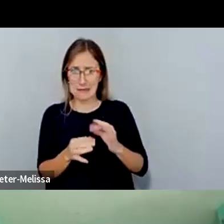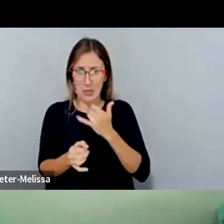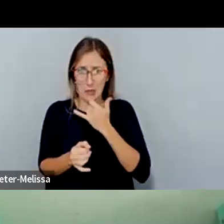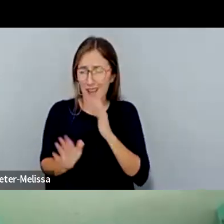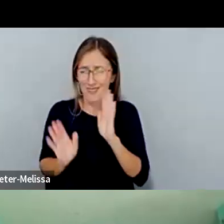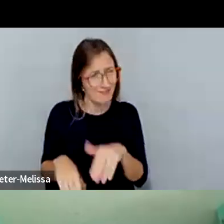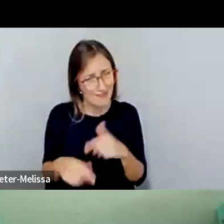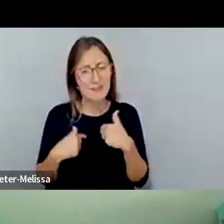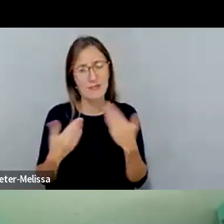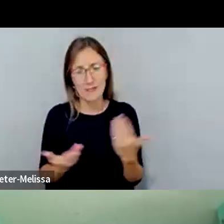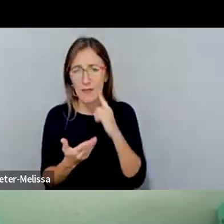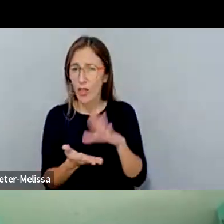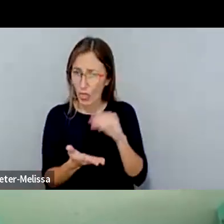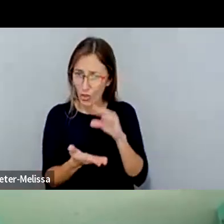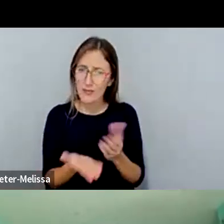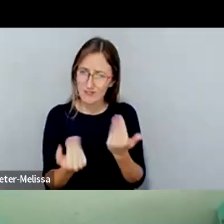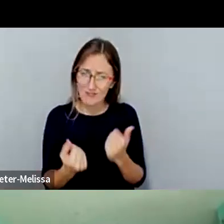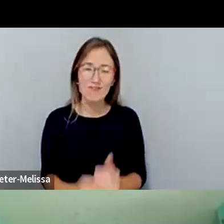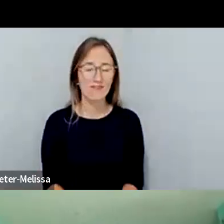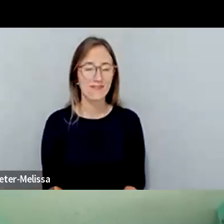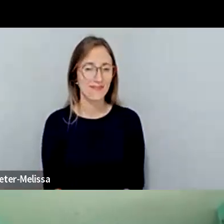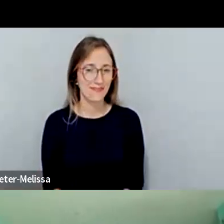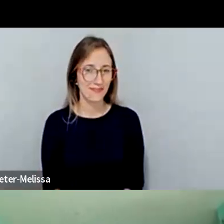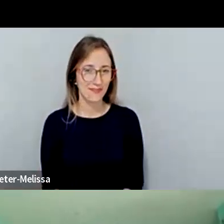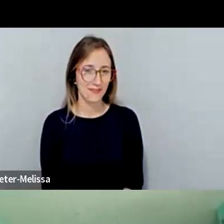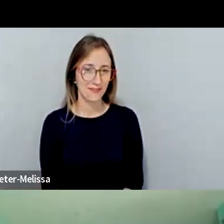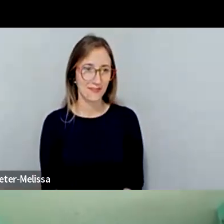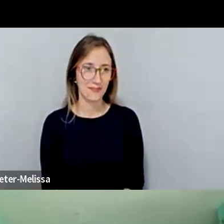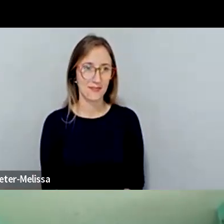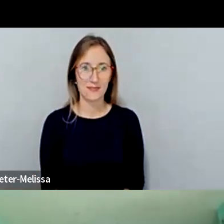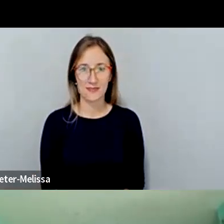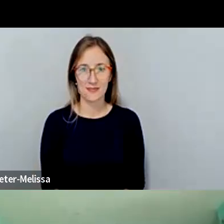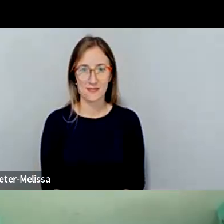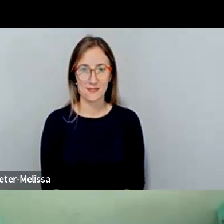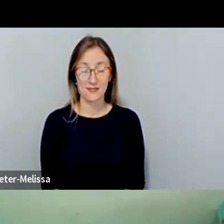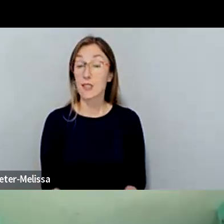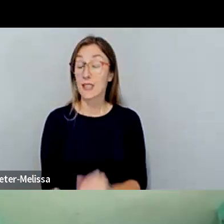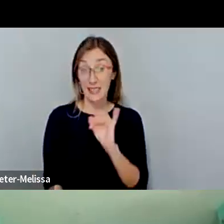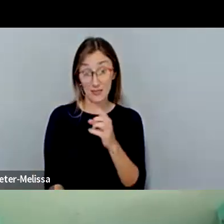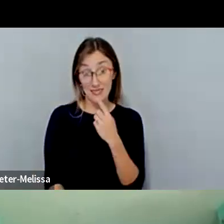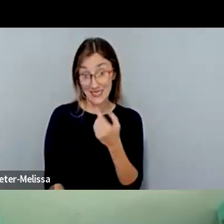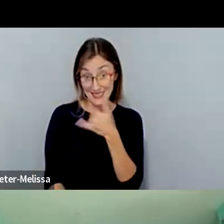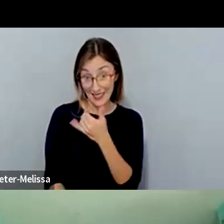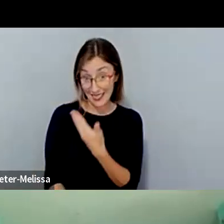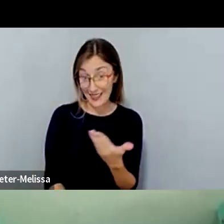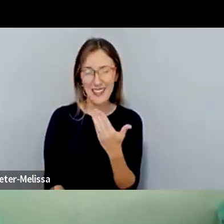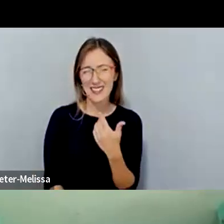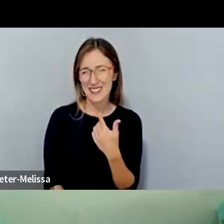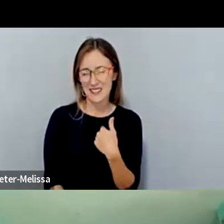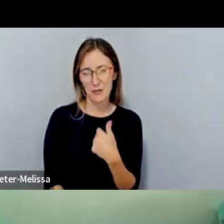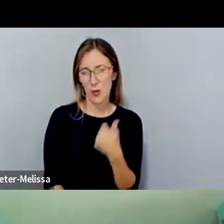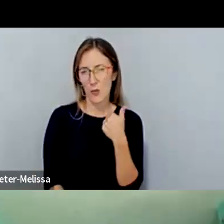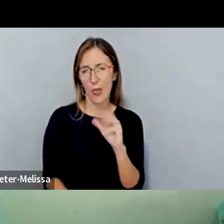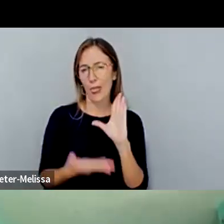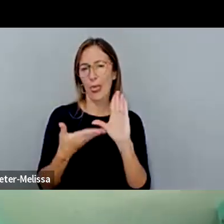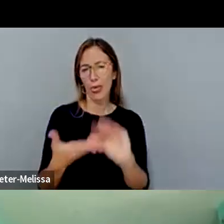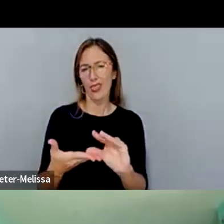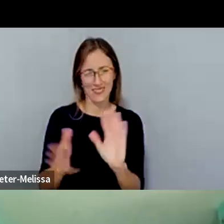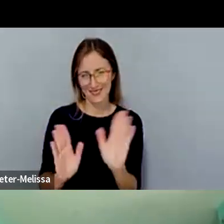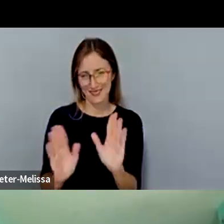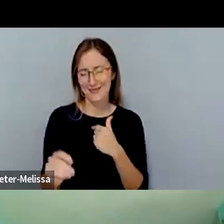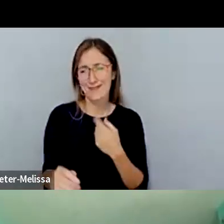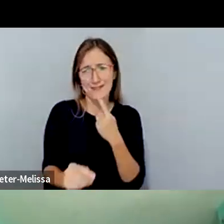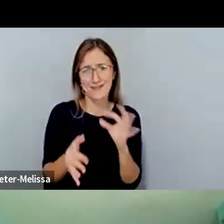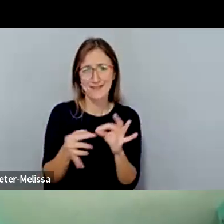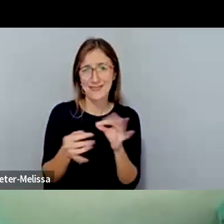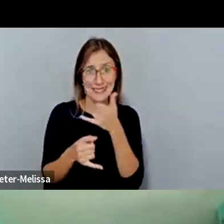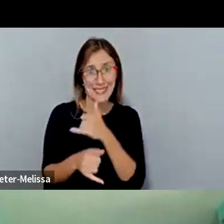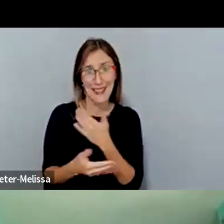What else might we want to consider?